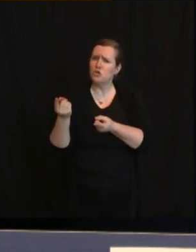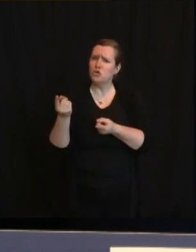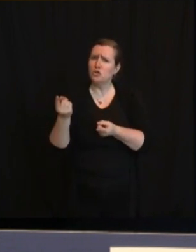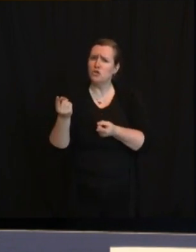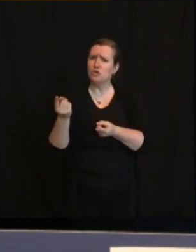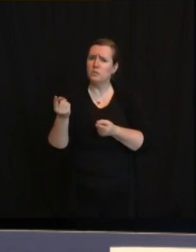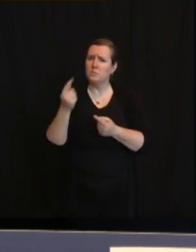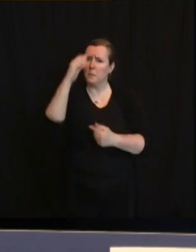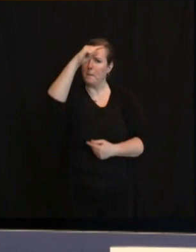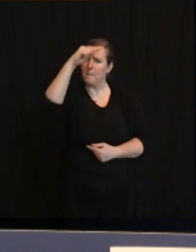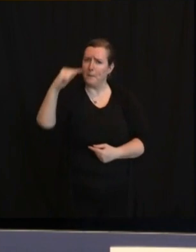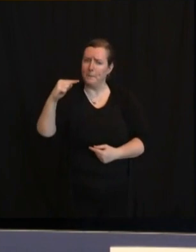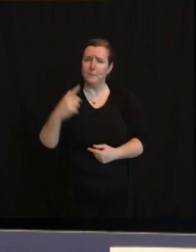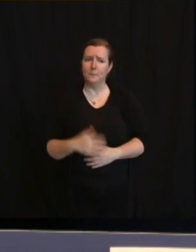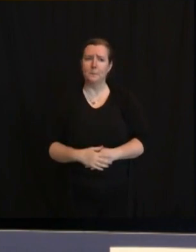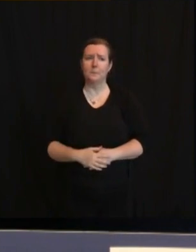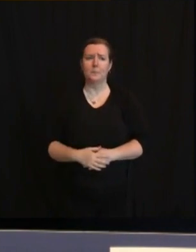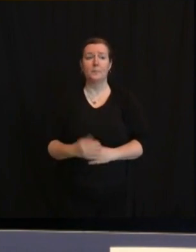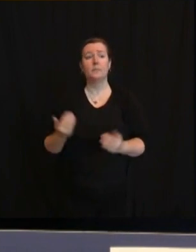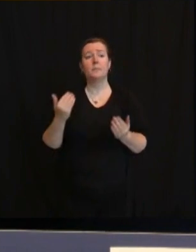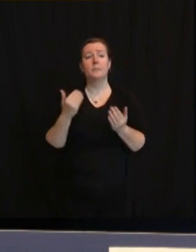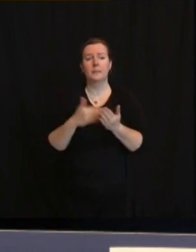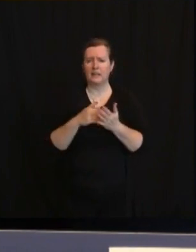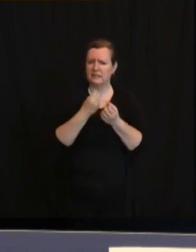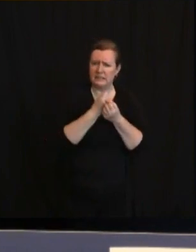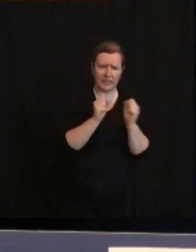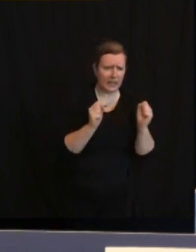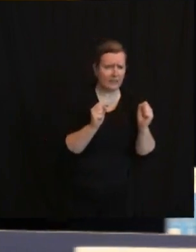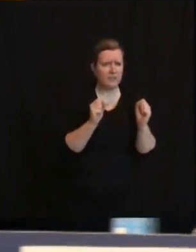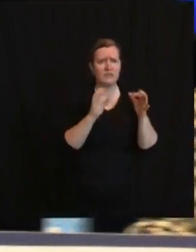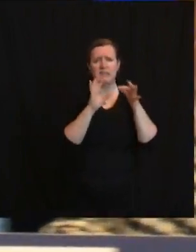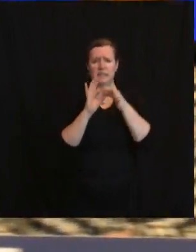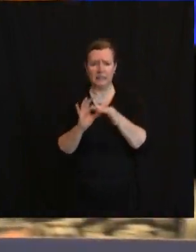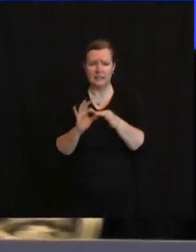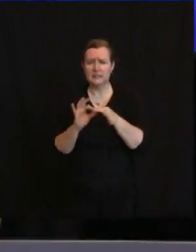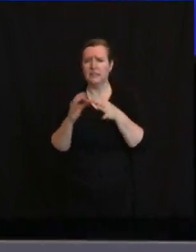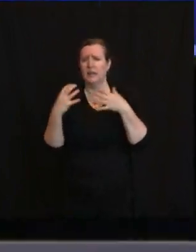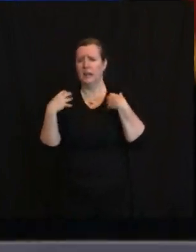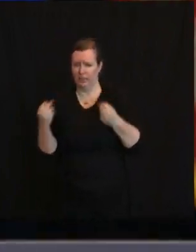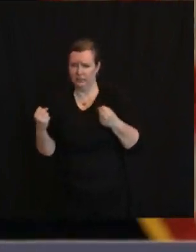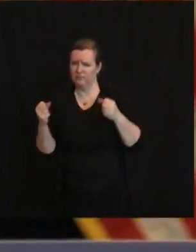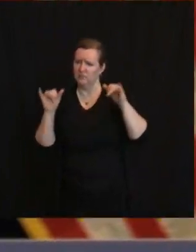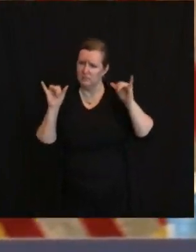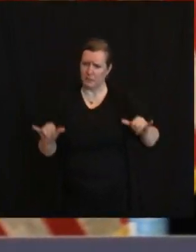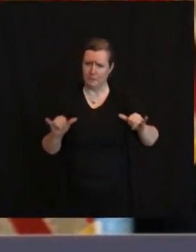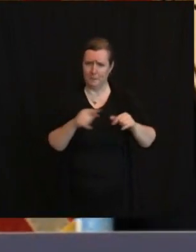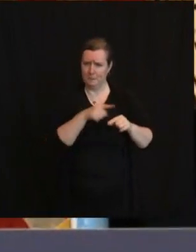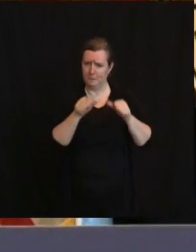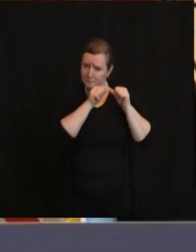WE HAVE SEEN SINCE WE STARTED COUNTING OF 42.6%. THAT ENDS MY REPORT. STAY CONNECTED, STAY SAFE AND STAY HEALTHY.